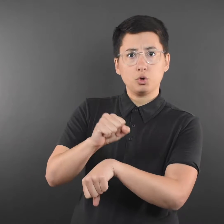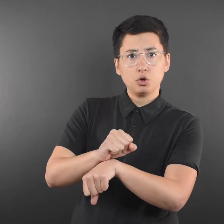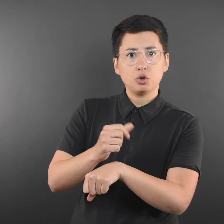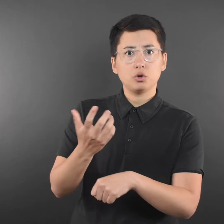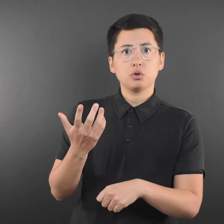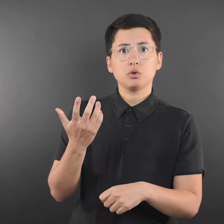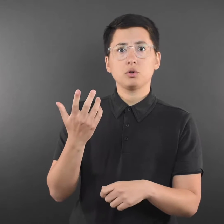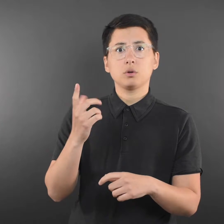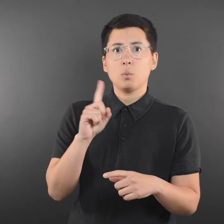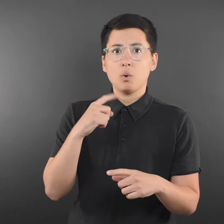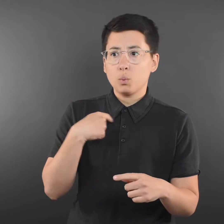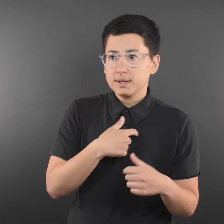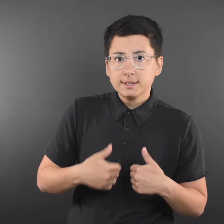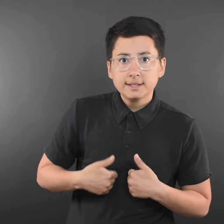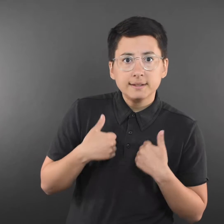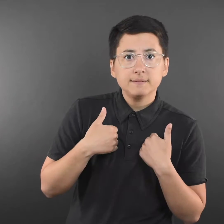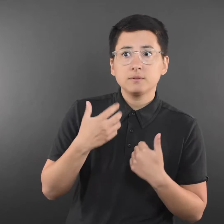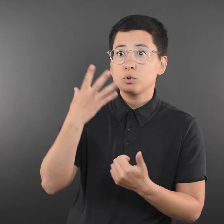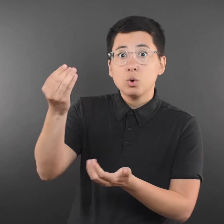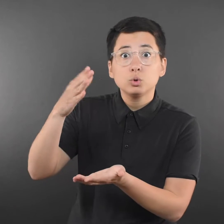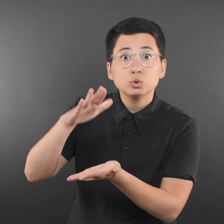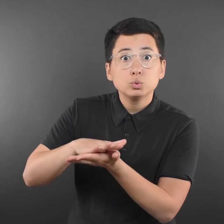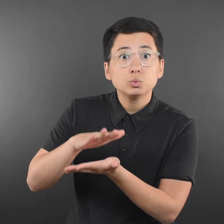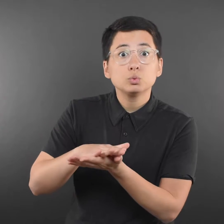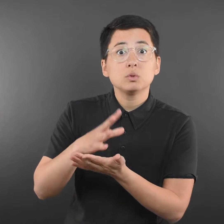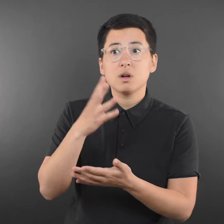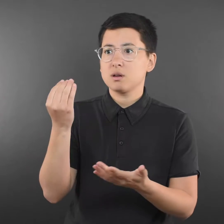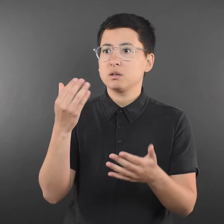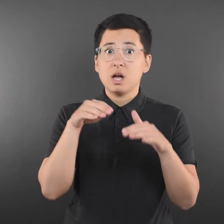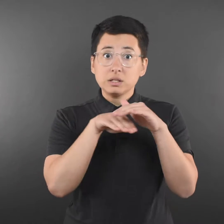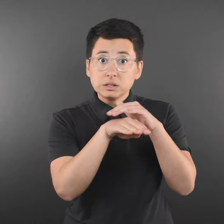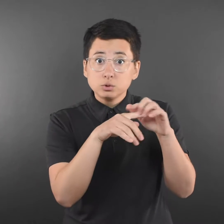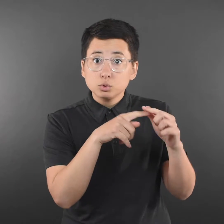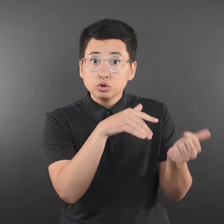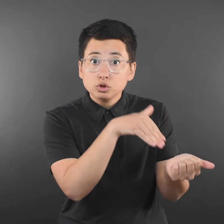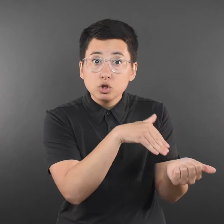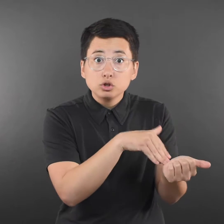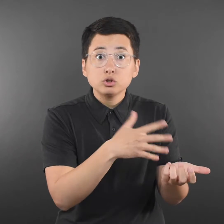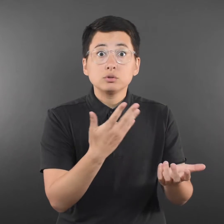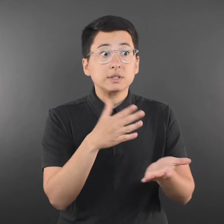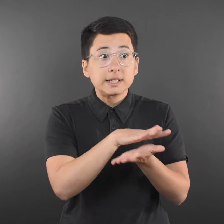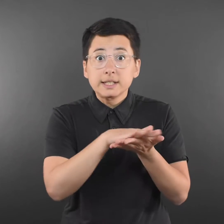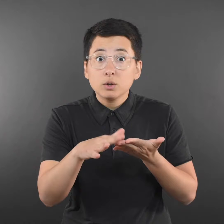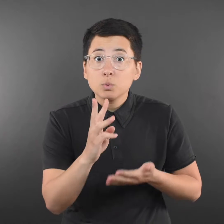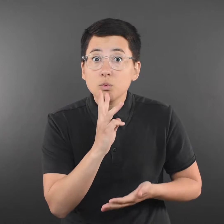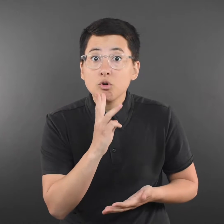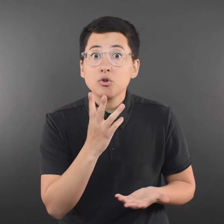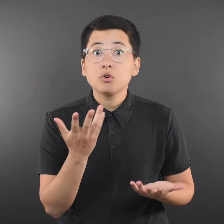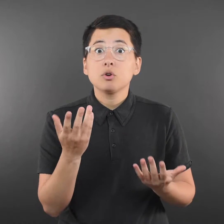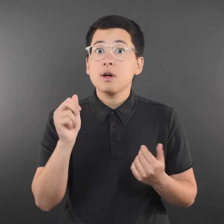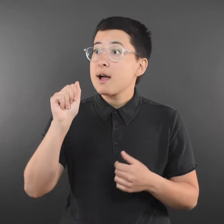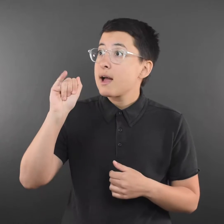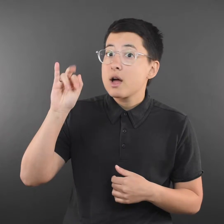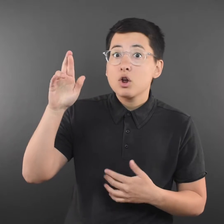work, and go to school; and access to doctors and to clean water, air,